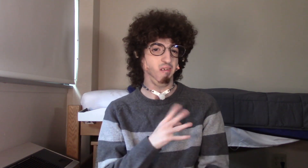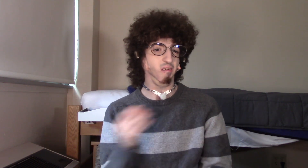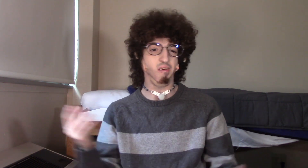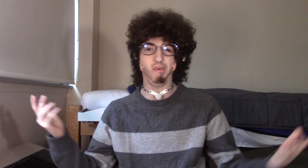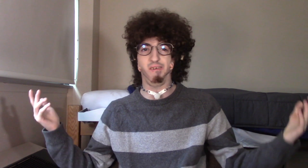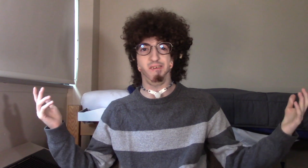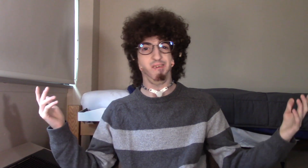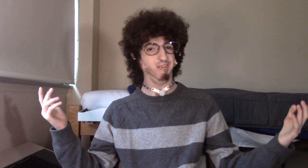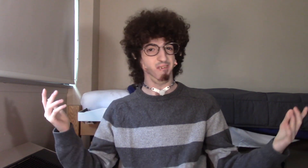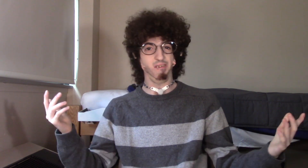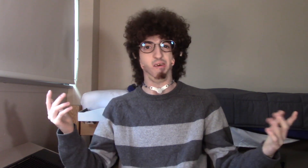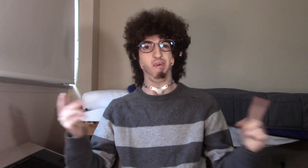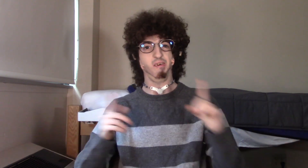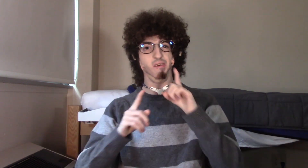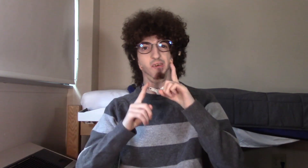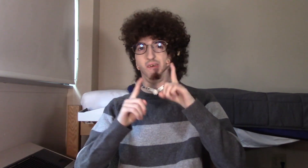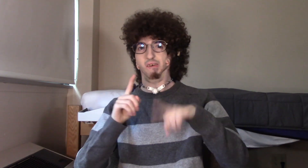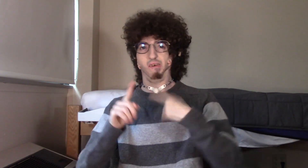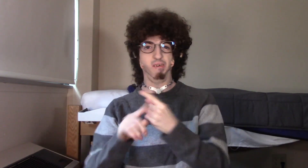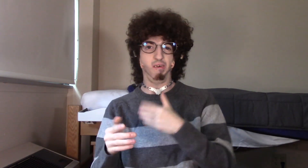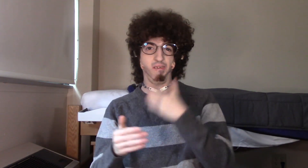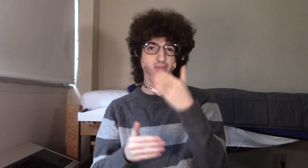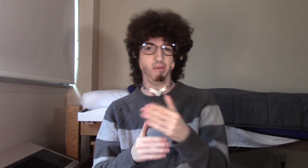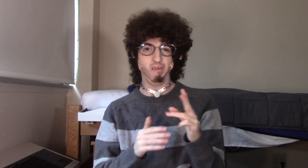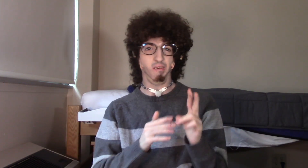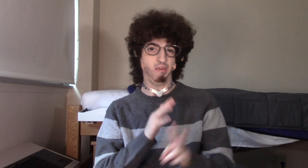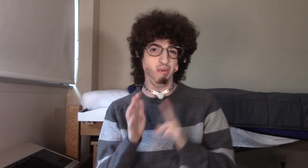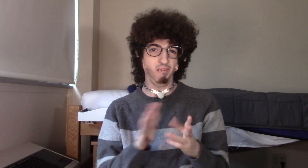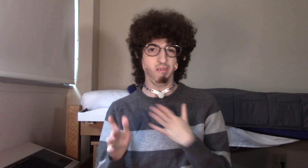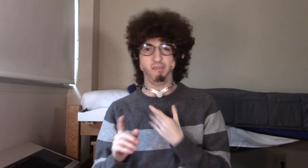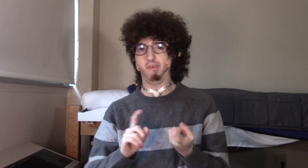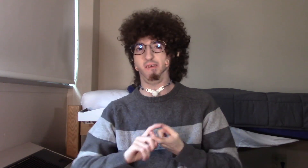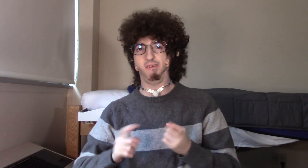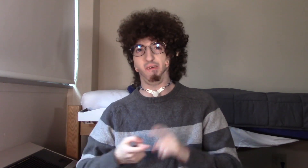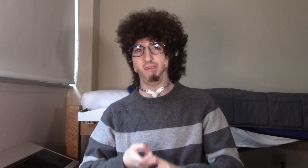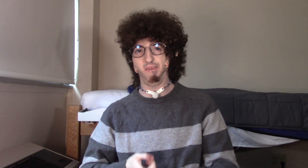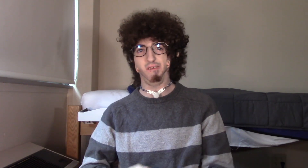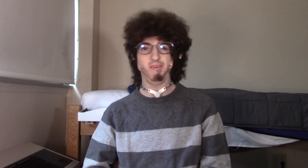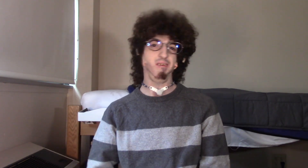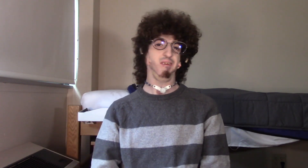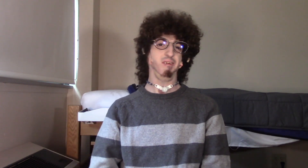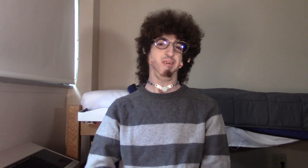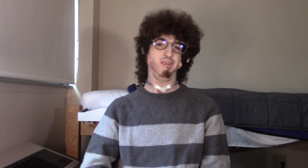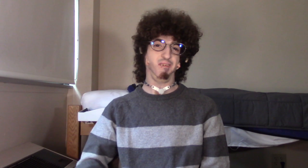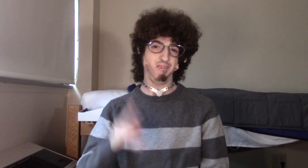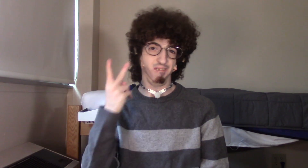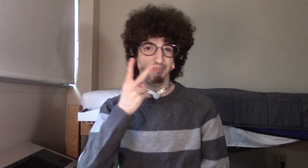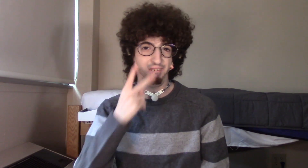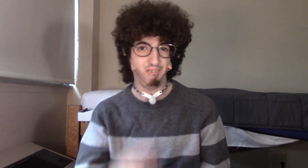and..y'know...until the next video my friends. Peace.